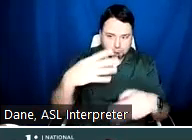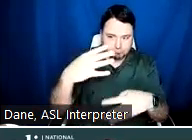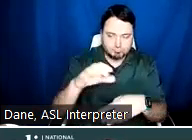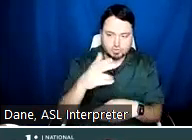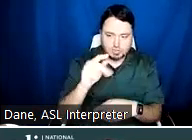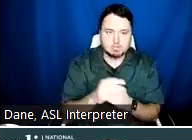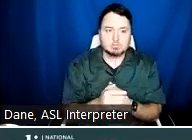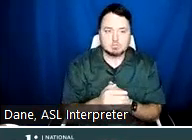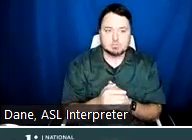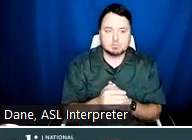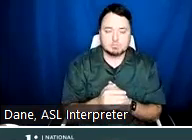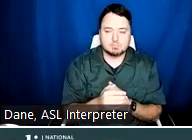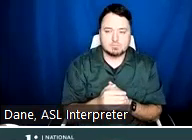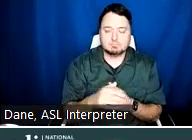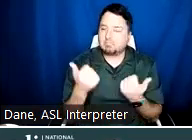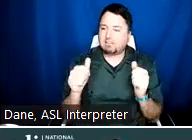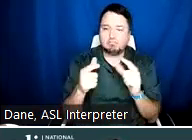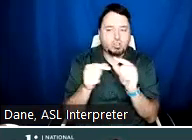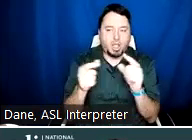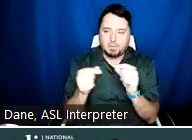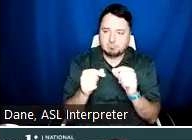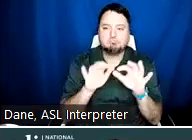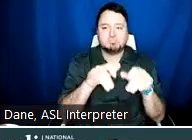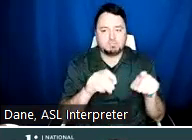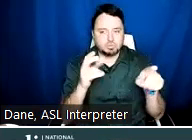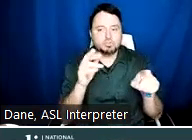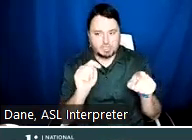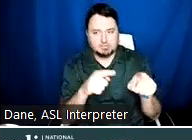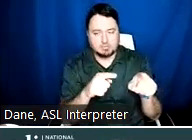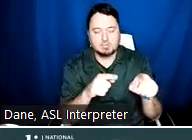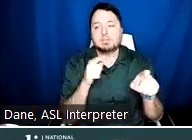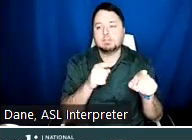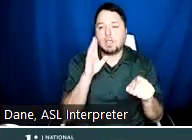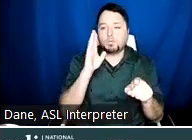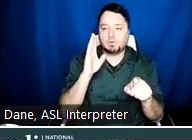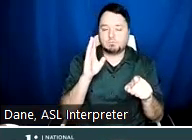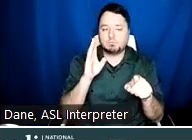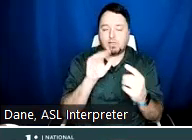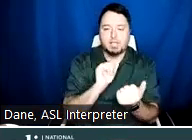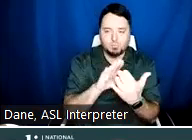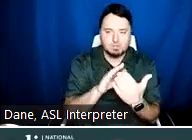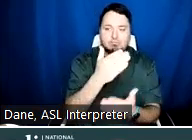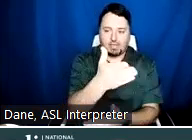You can type those comments into the chat box, and then they will be addressed there as well.